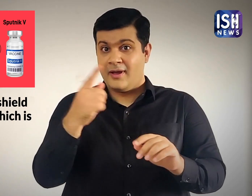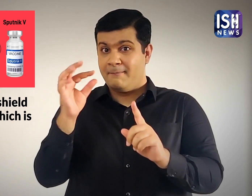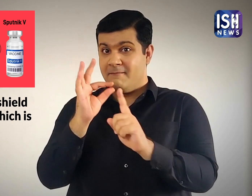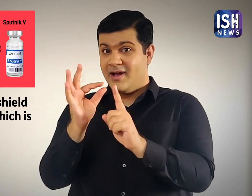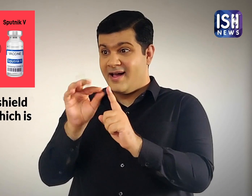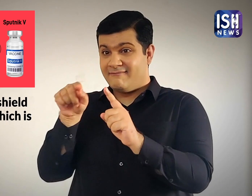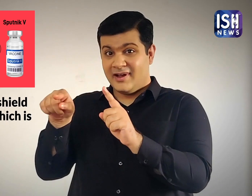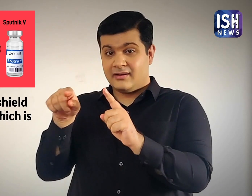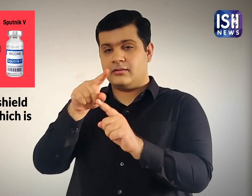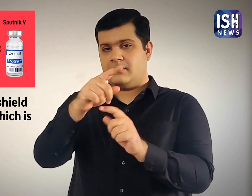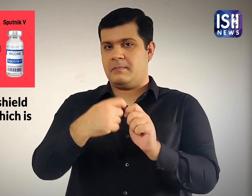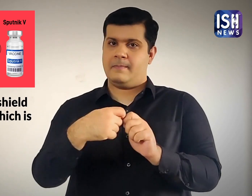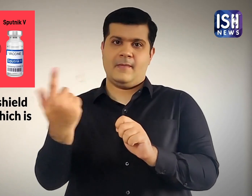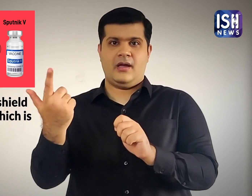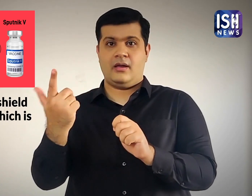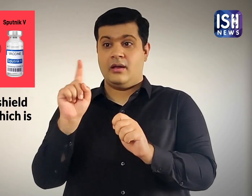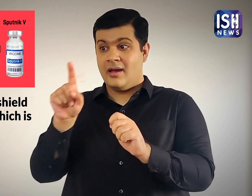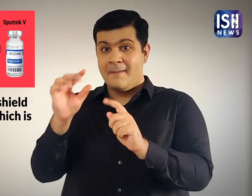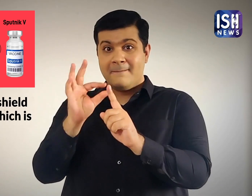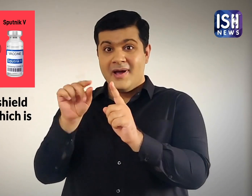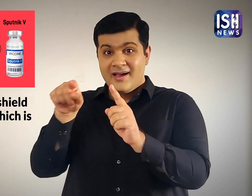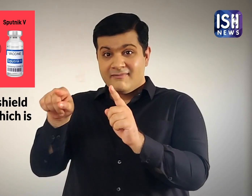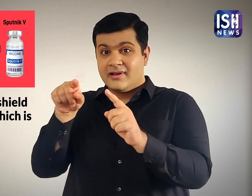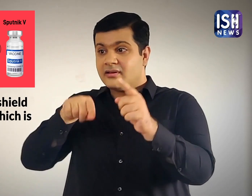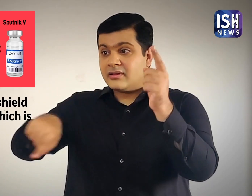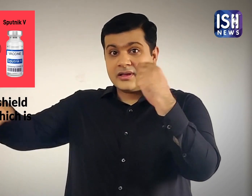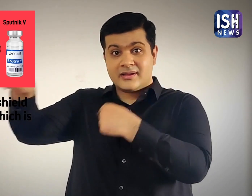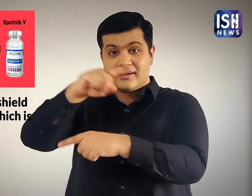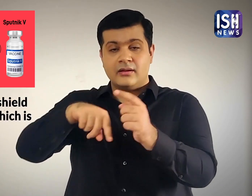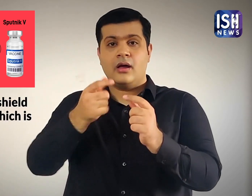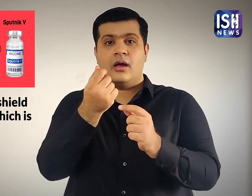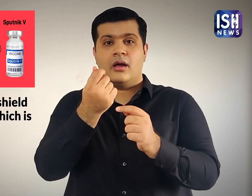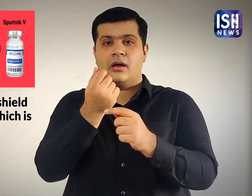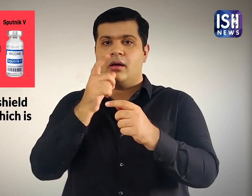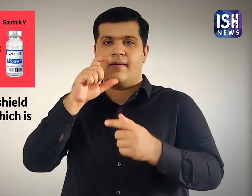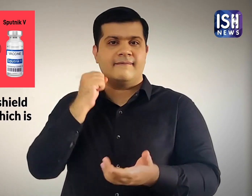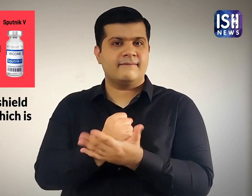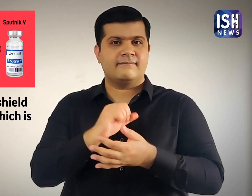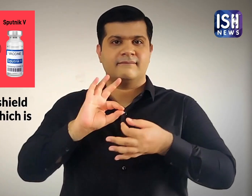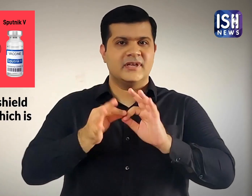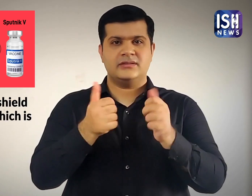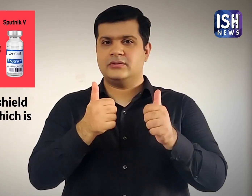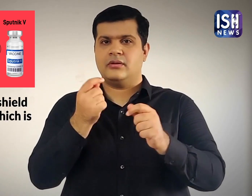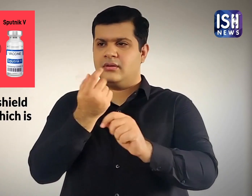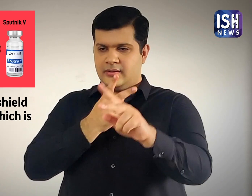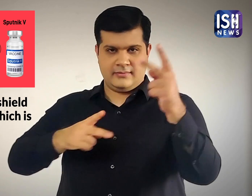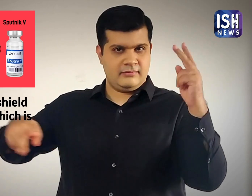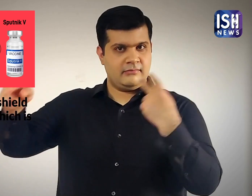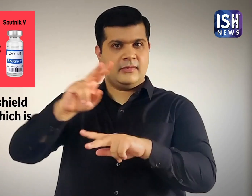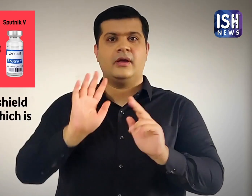Individuals will have to pay for the vaccine at private hospitals. The prices vary and have not been determined yet.